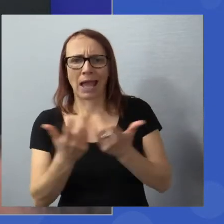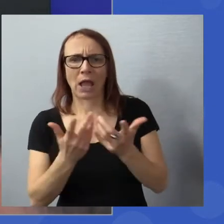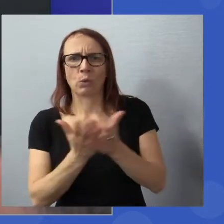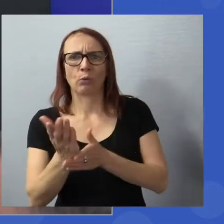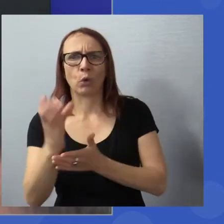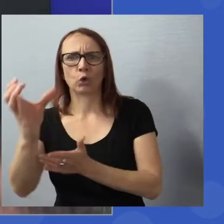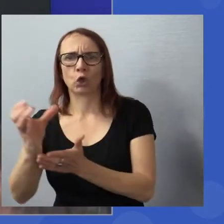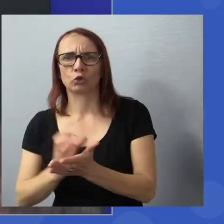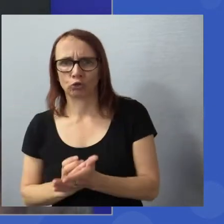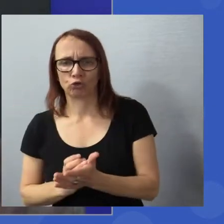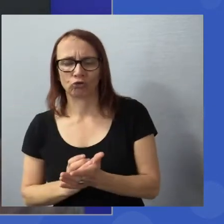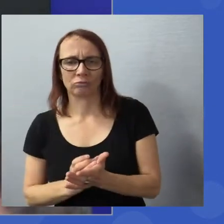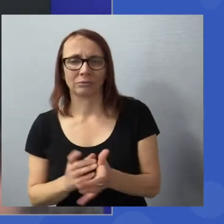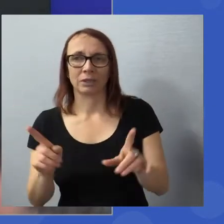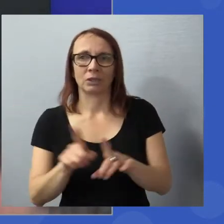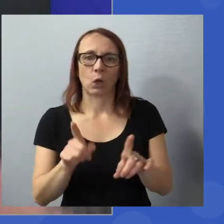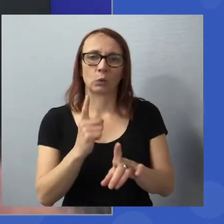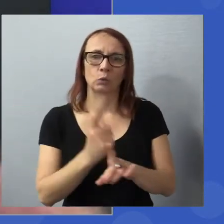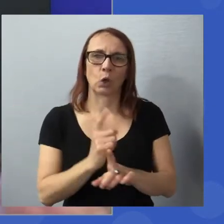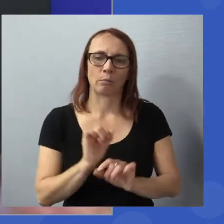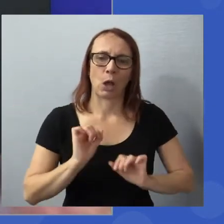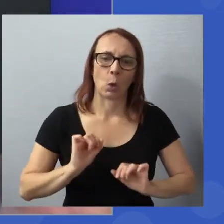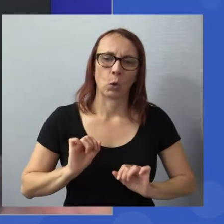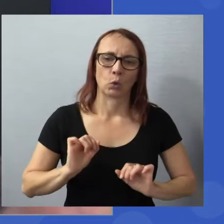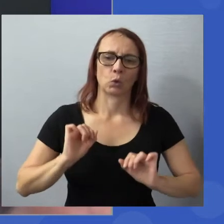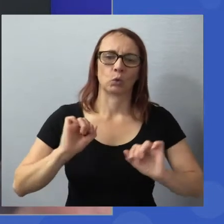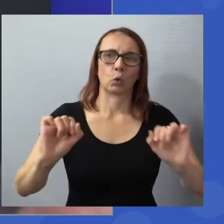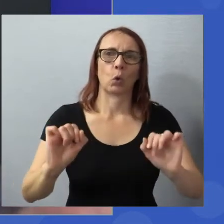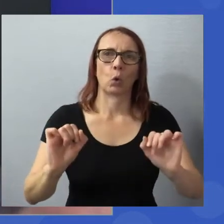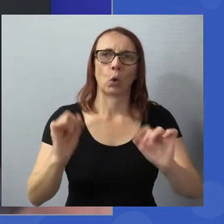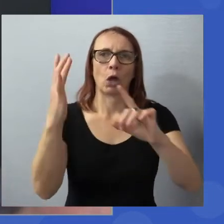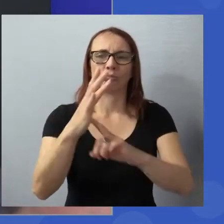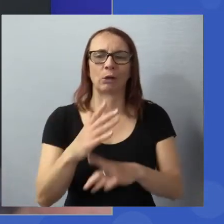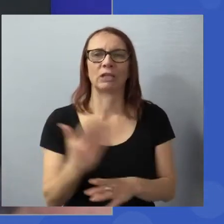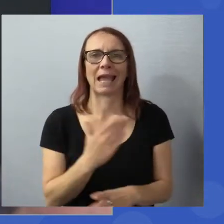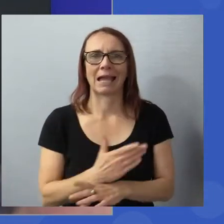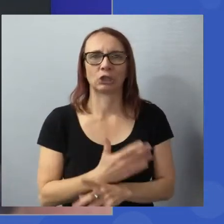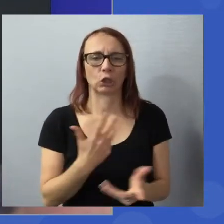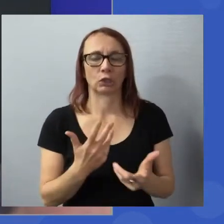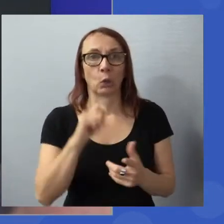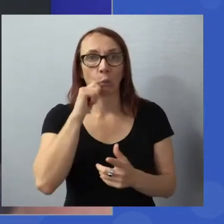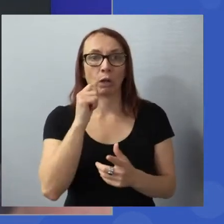levels of support for each of your priority areas of action so the text of your priority area of actions will be up on the screen and we'll be voting on